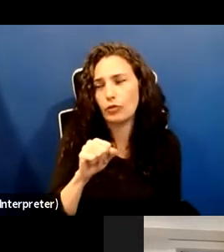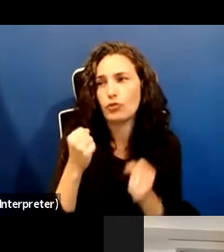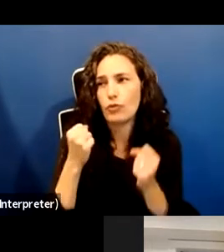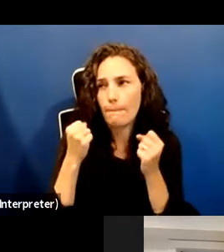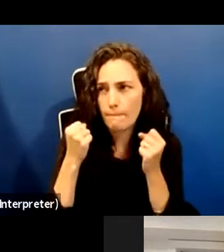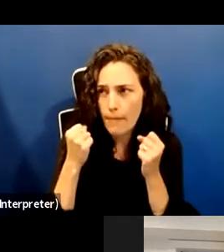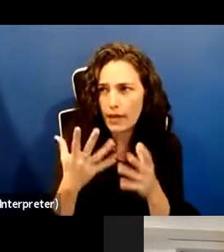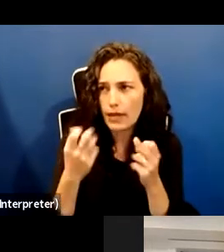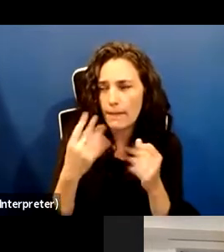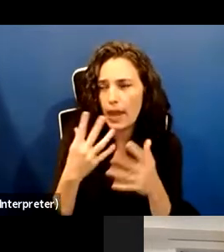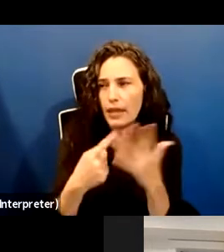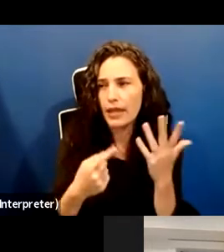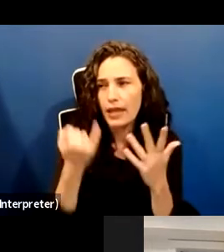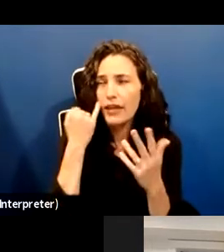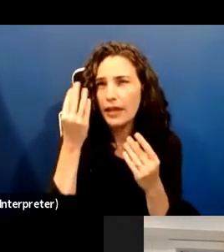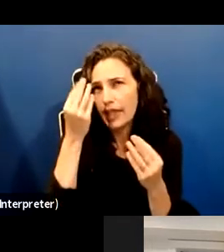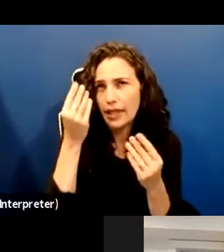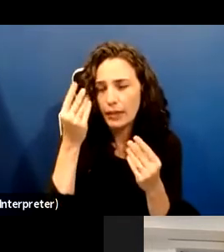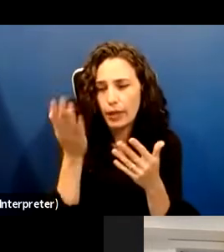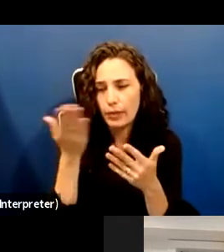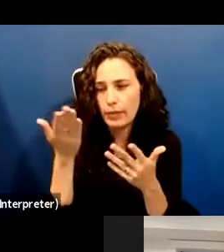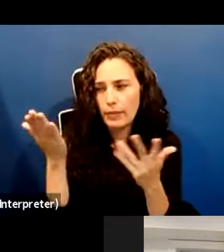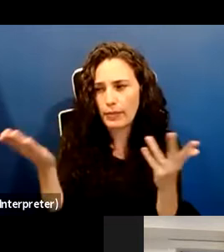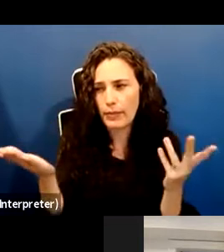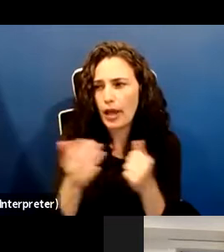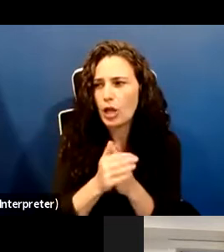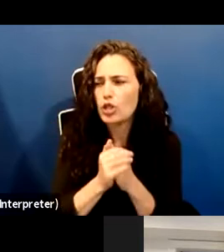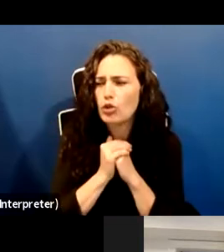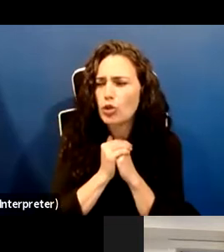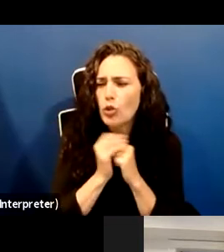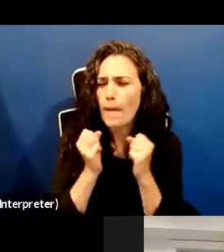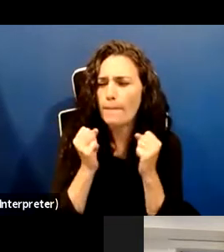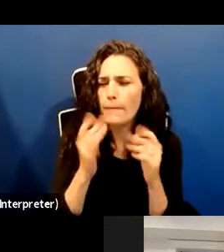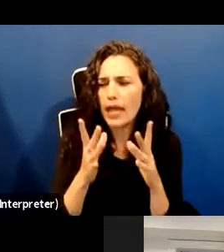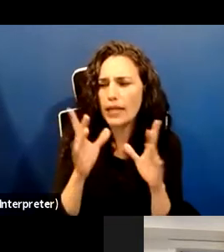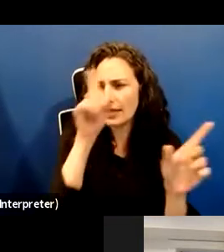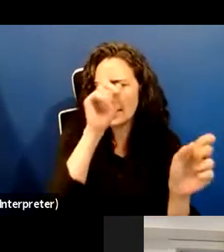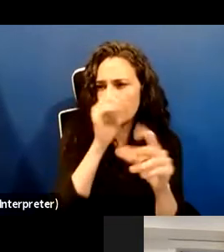scroll through there are so many scenes that I really connect to.